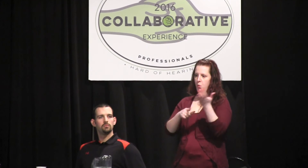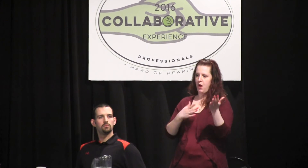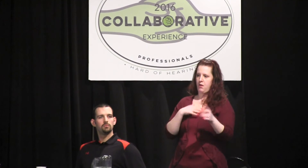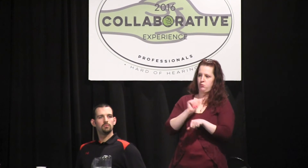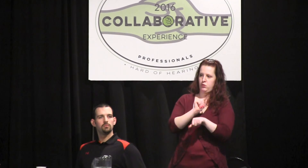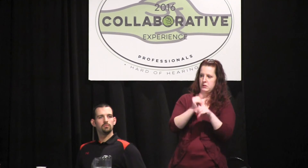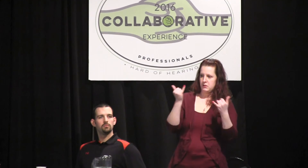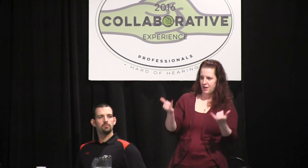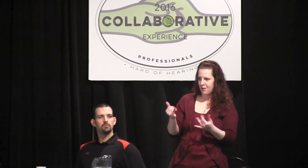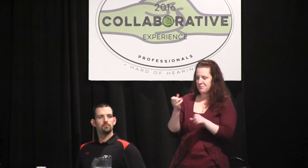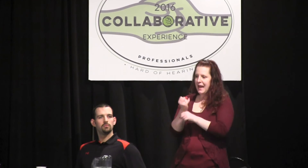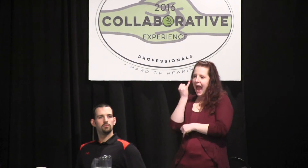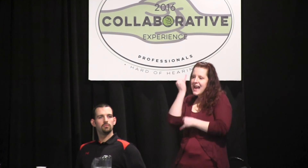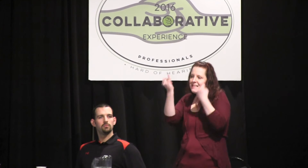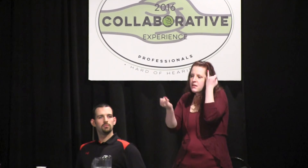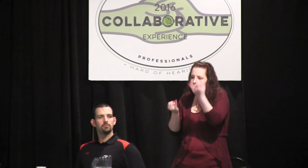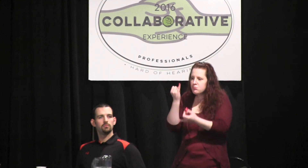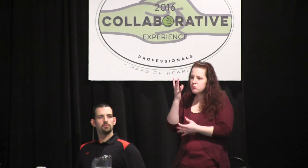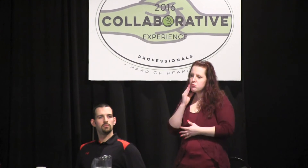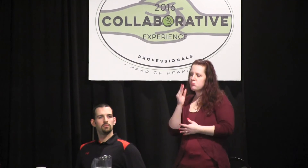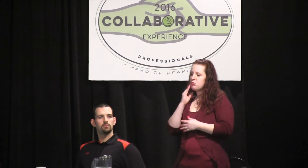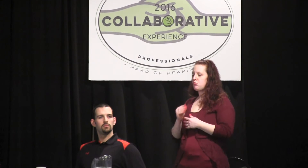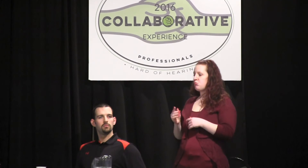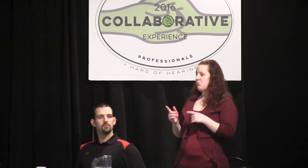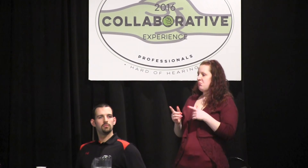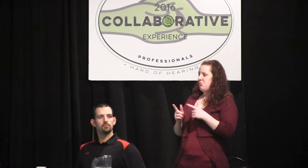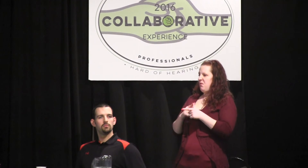and I kind of, you know, how that relates to my job today, I was just kind of getting an idea